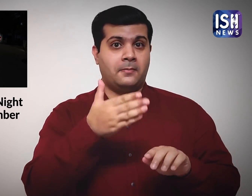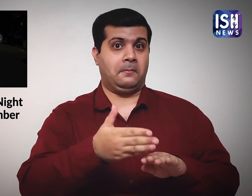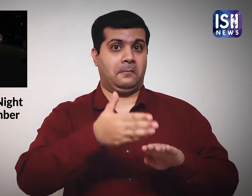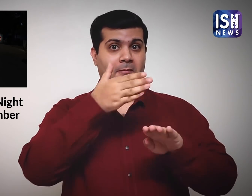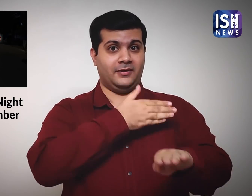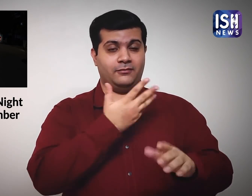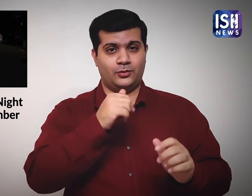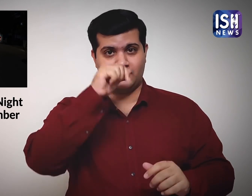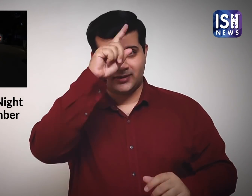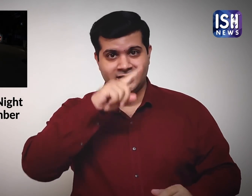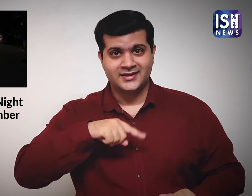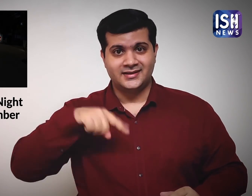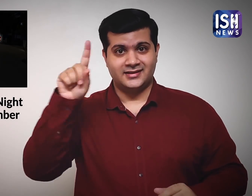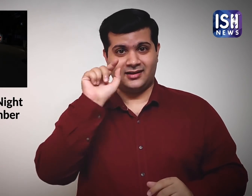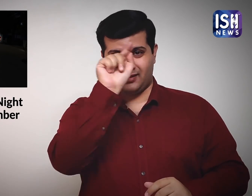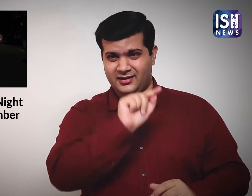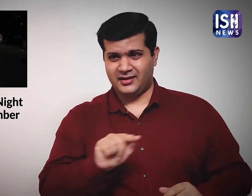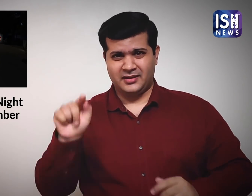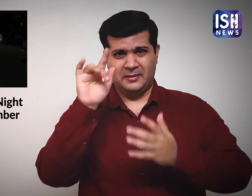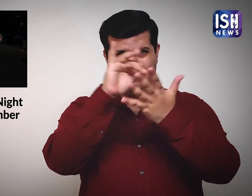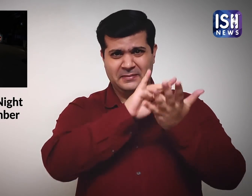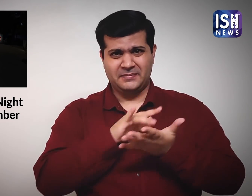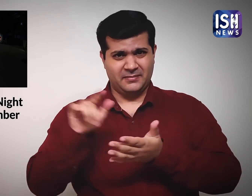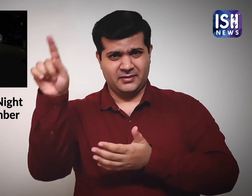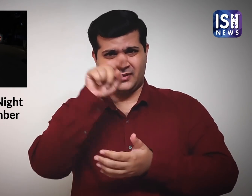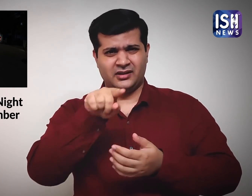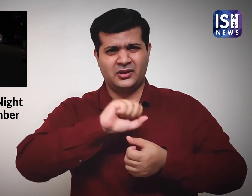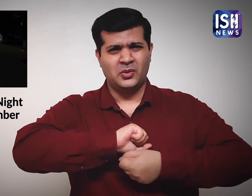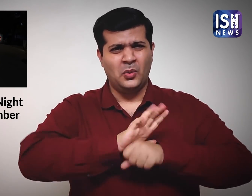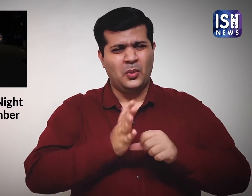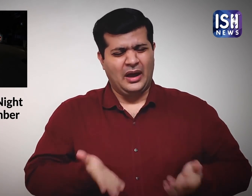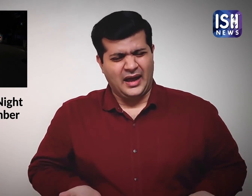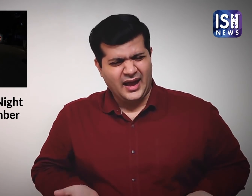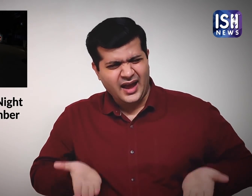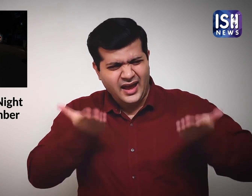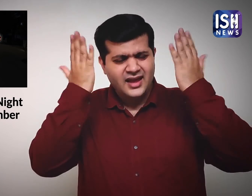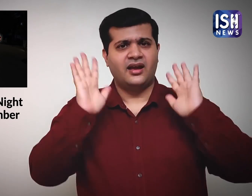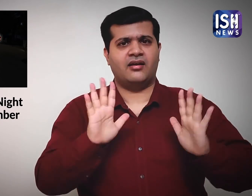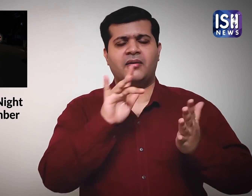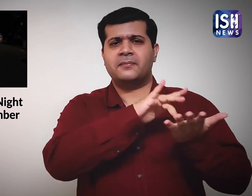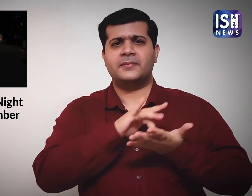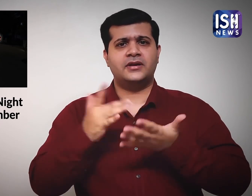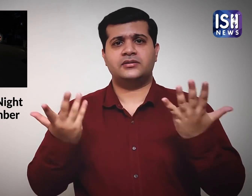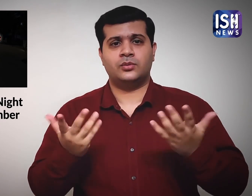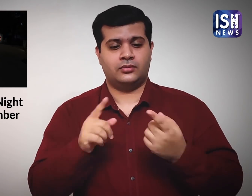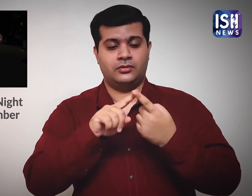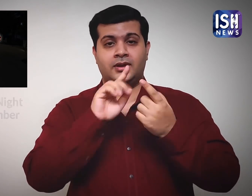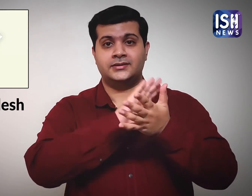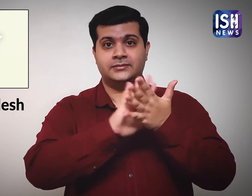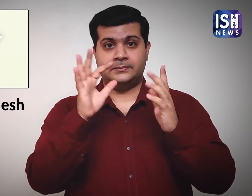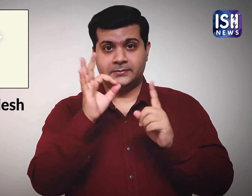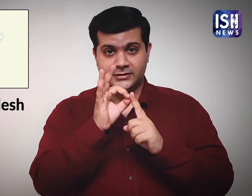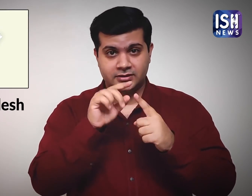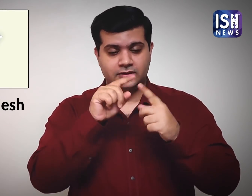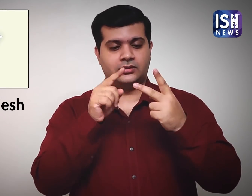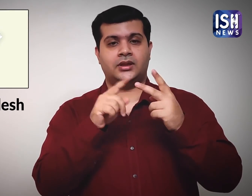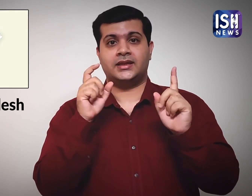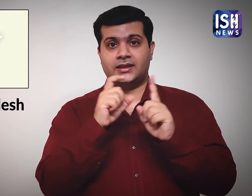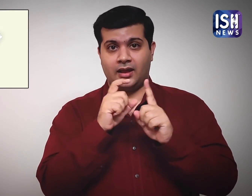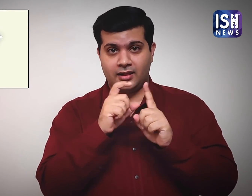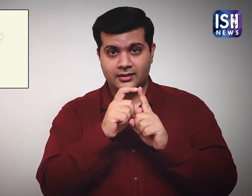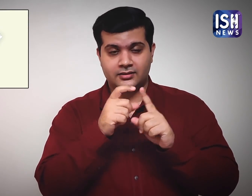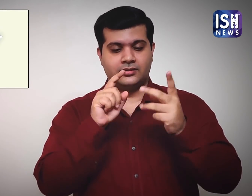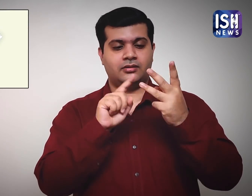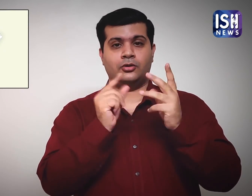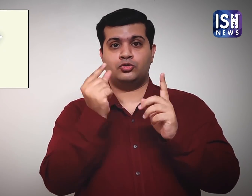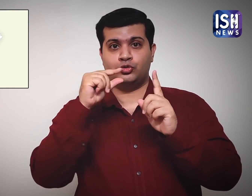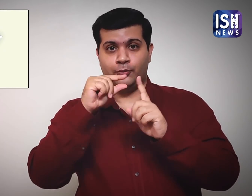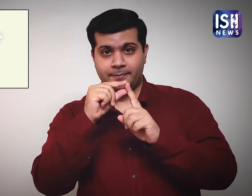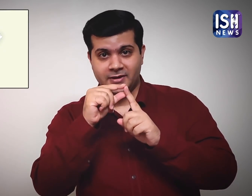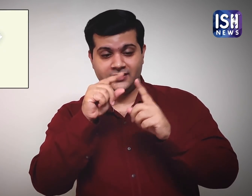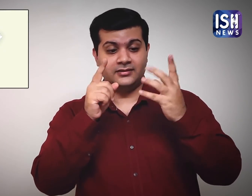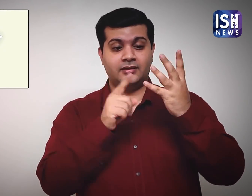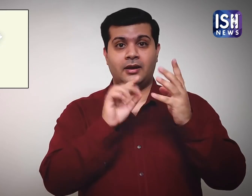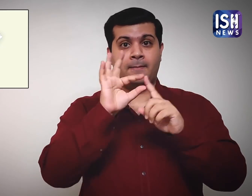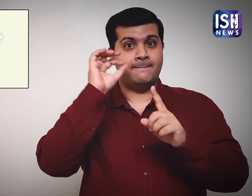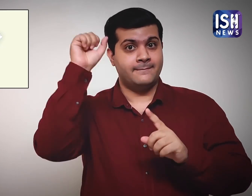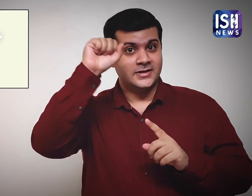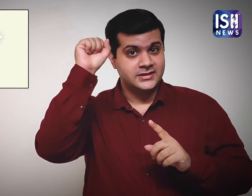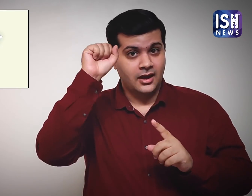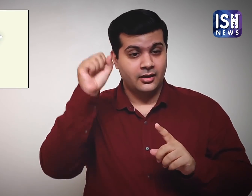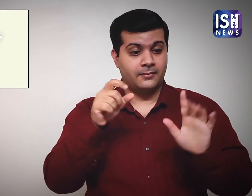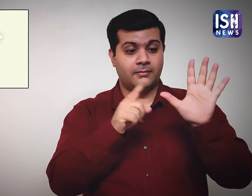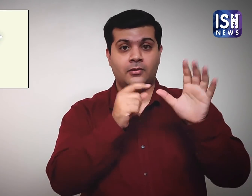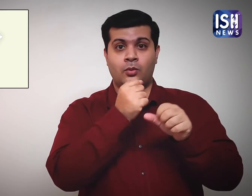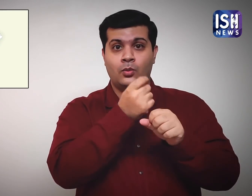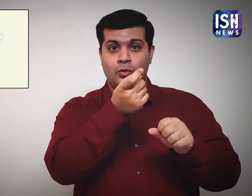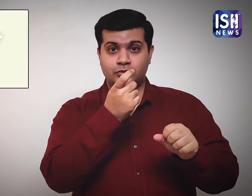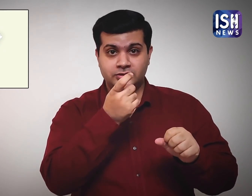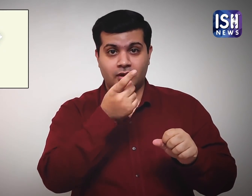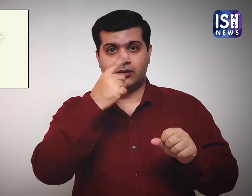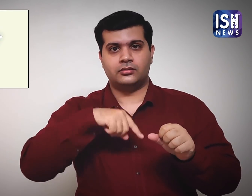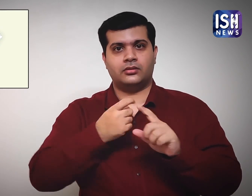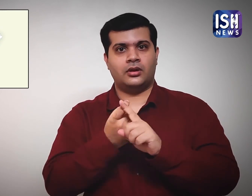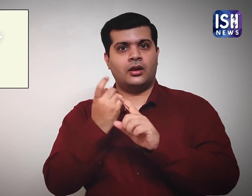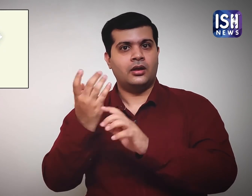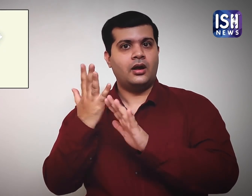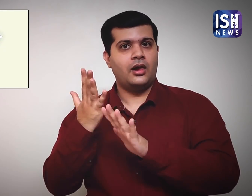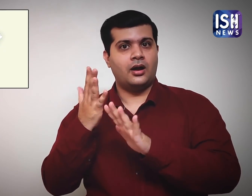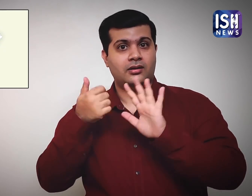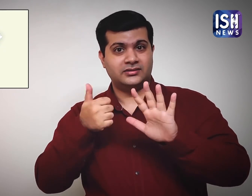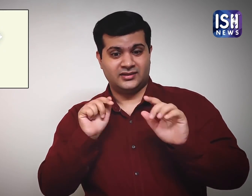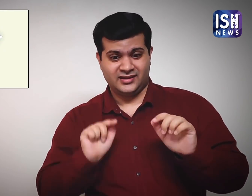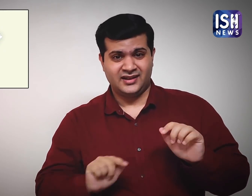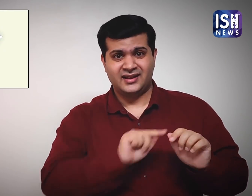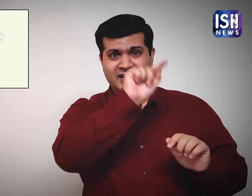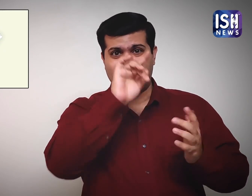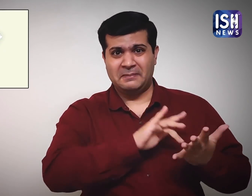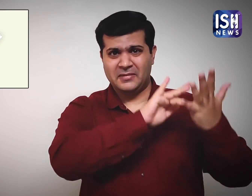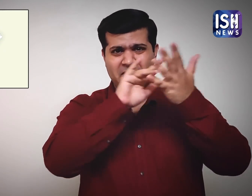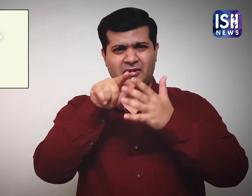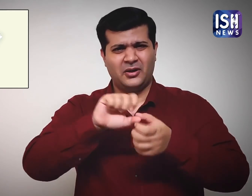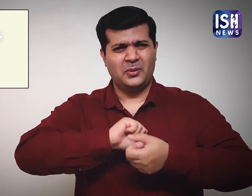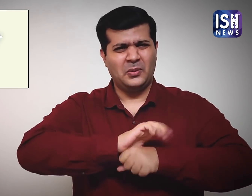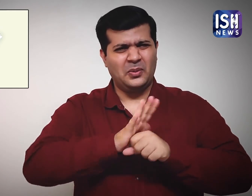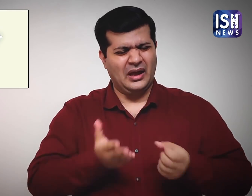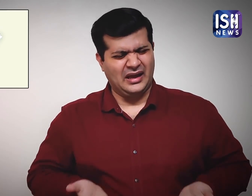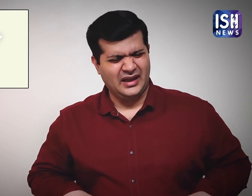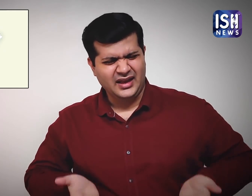after the recent spike in cases reported from Himachal Pradesh, Delhi, Uttar Pradesh, Punjab, Gujarat and Kerala